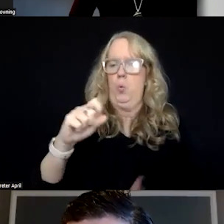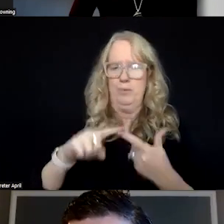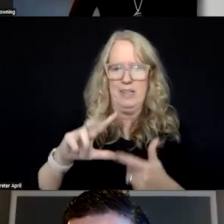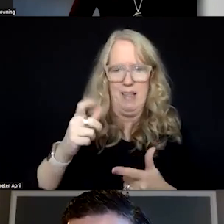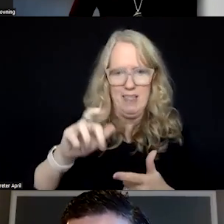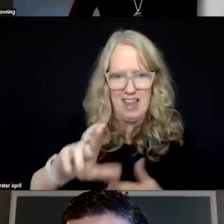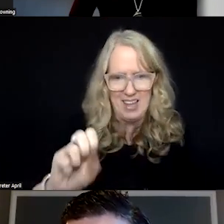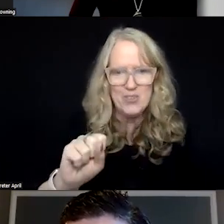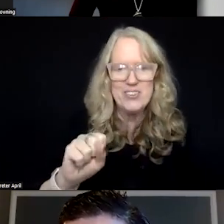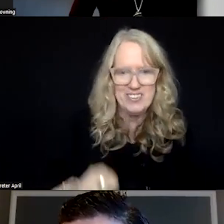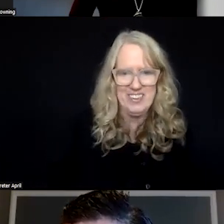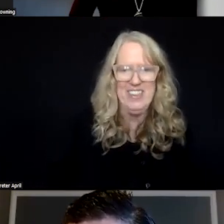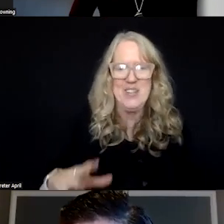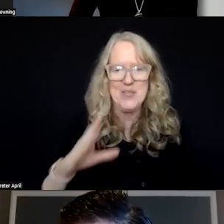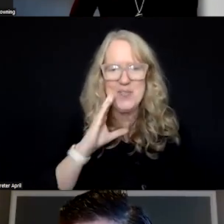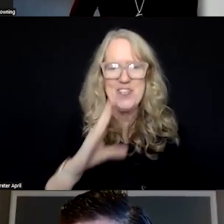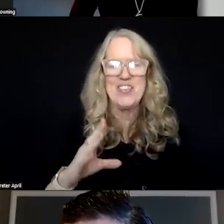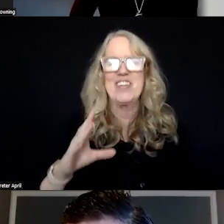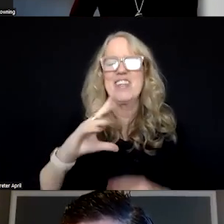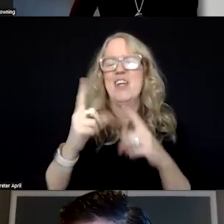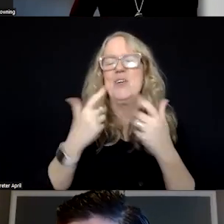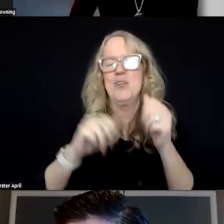FACE WHEN THEY ARE TRYING TO BUILD OUT A CRISIS SYSTEM OR WHEN